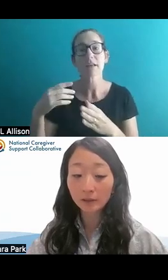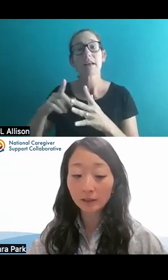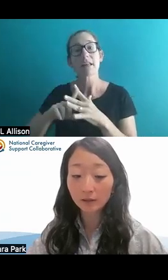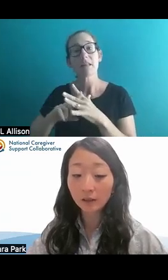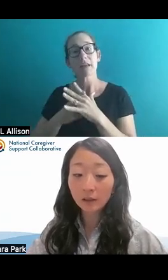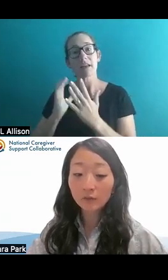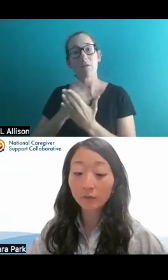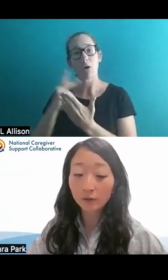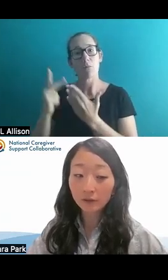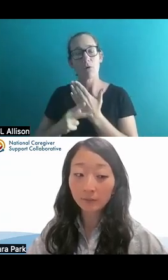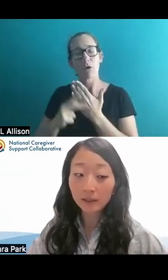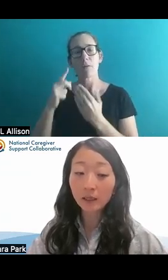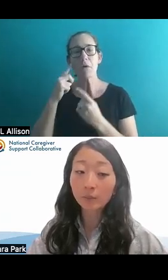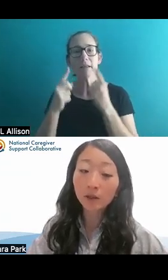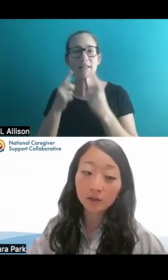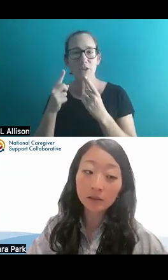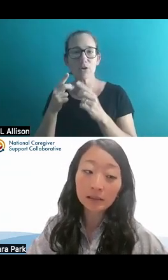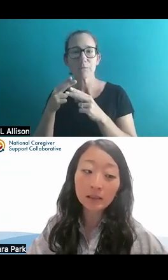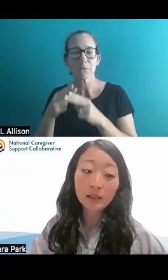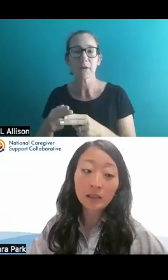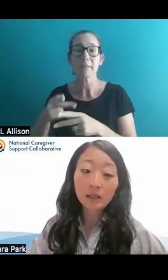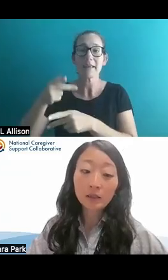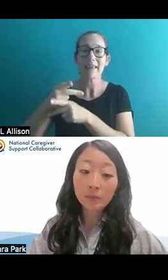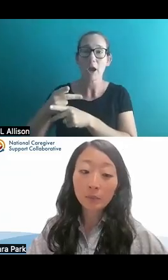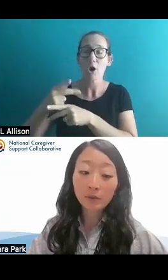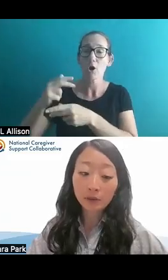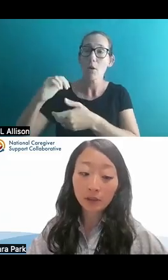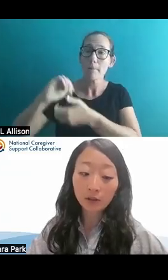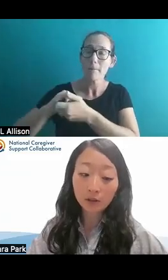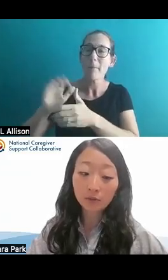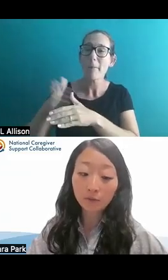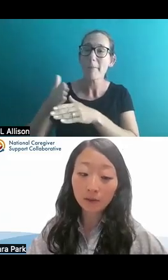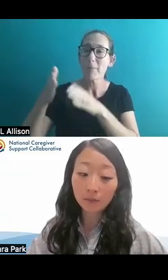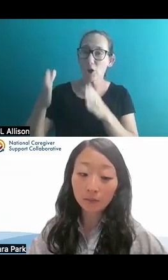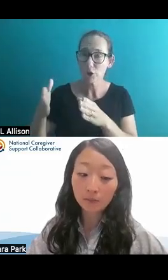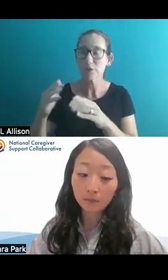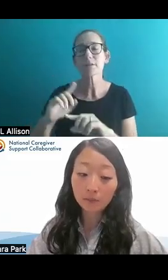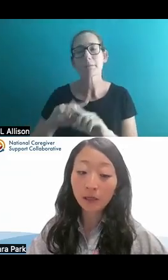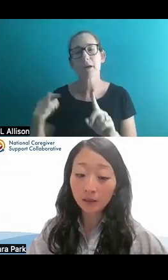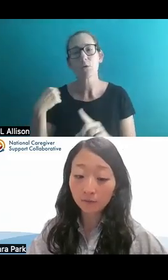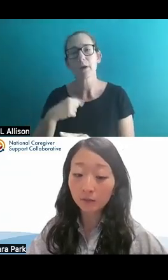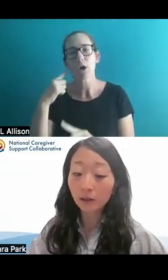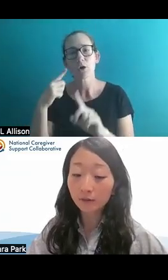consider referring to them as care partners, but we really heard from caregivers with lived